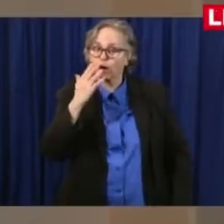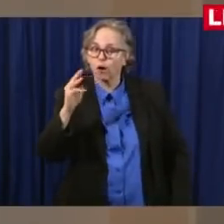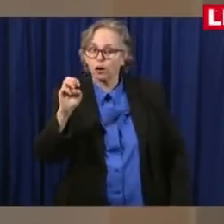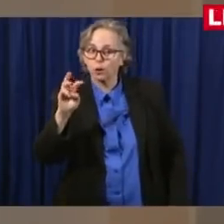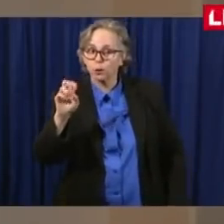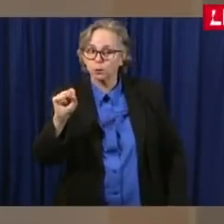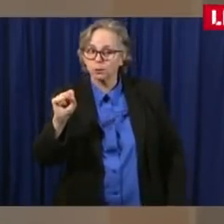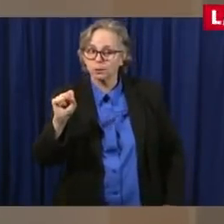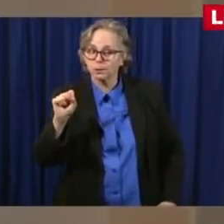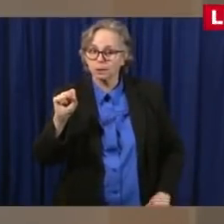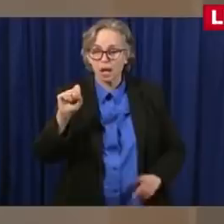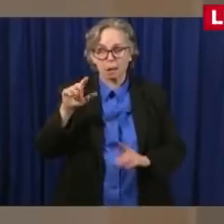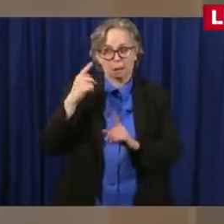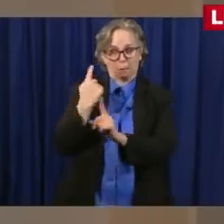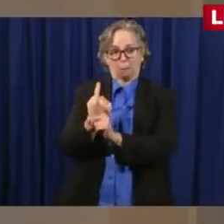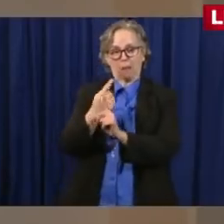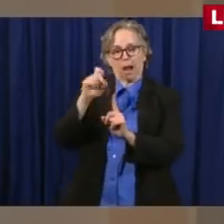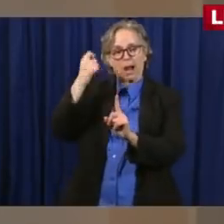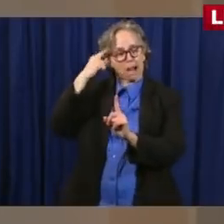THAT IS THE GOOD NEWS.